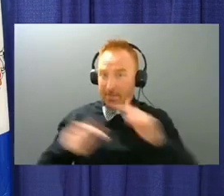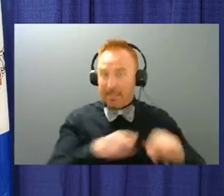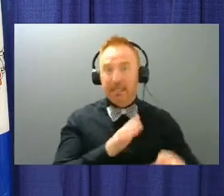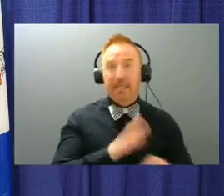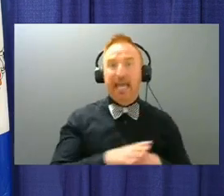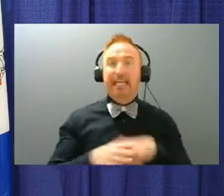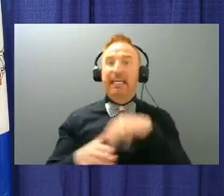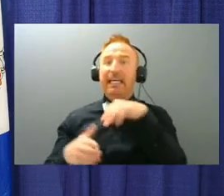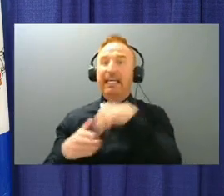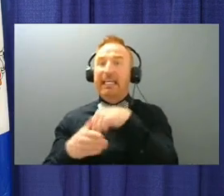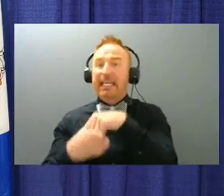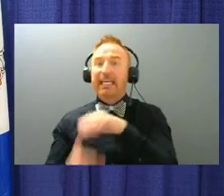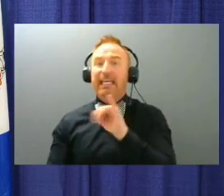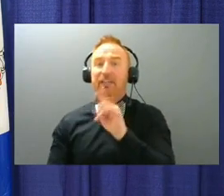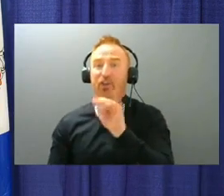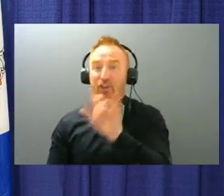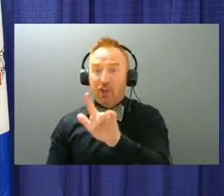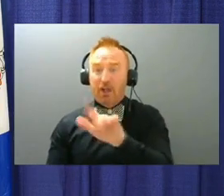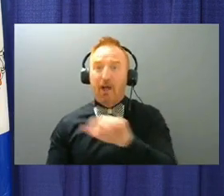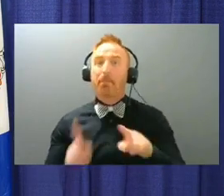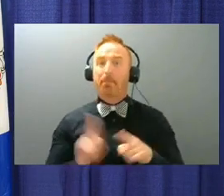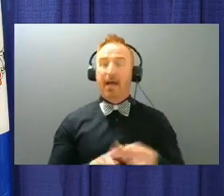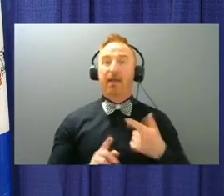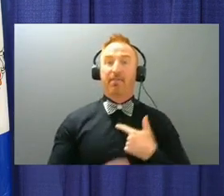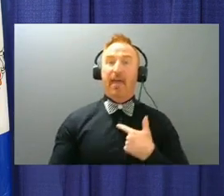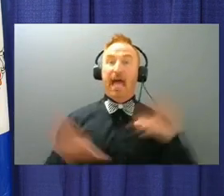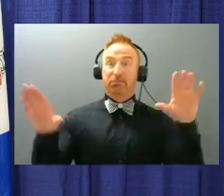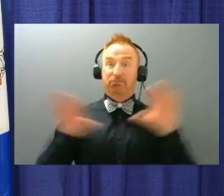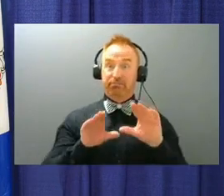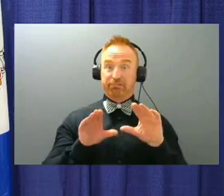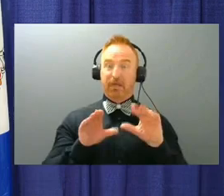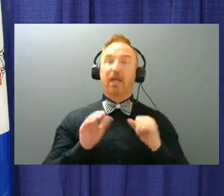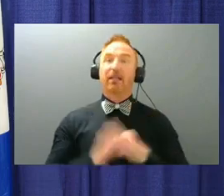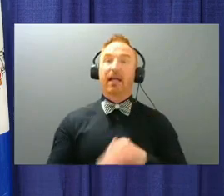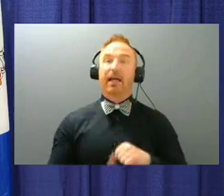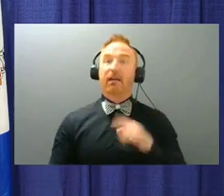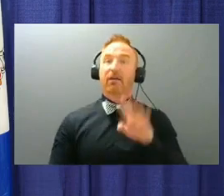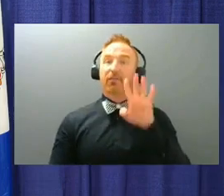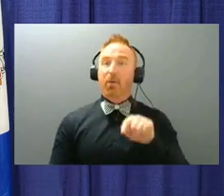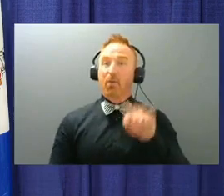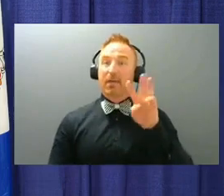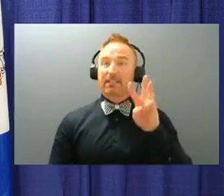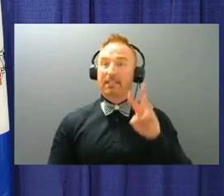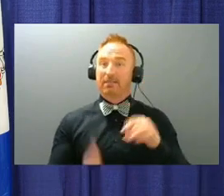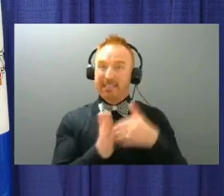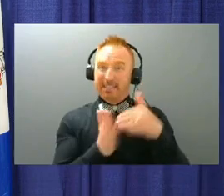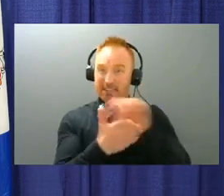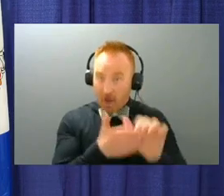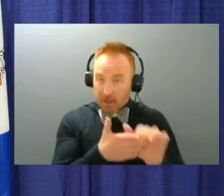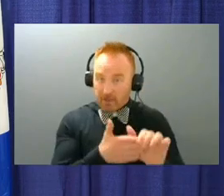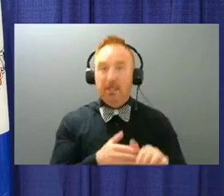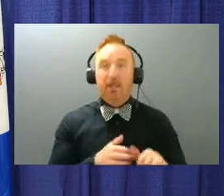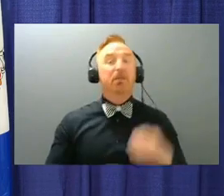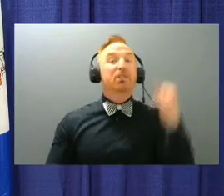internally, and now this extra $4 million is really going to help in that support. But whether there was money